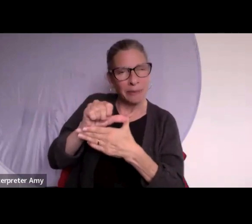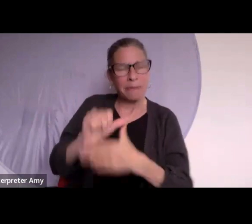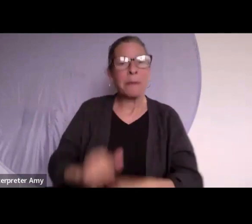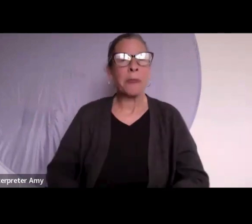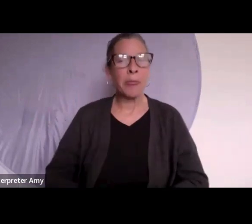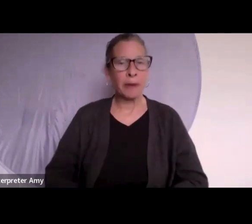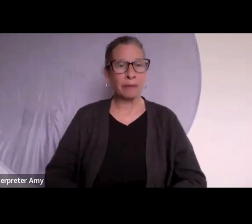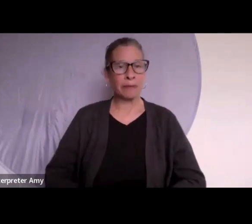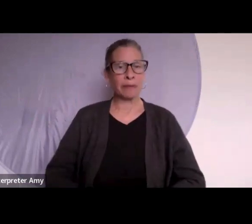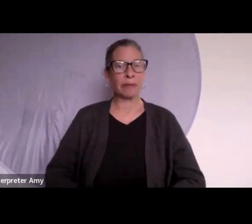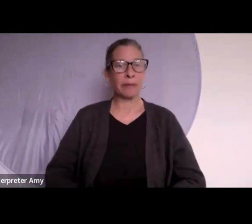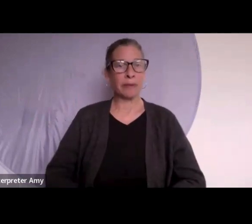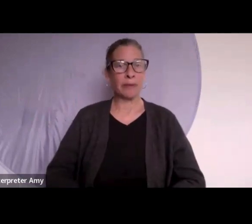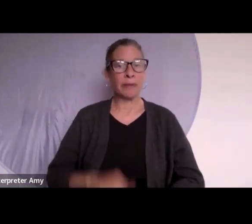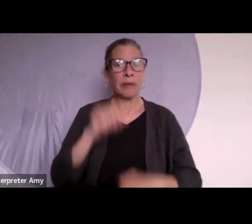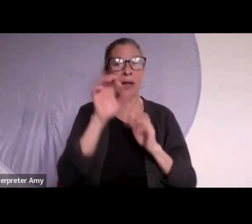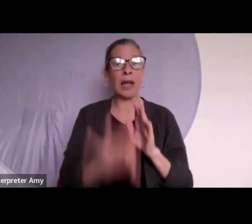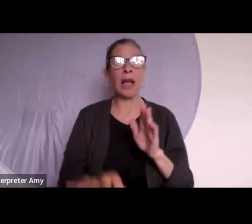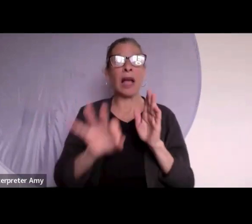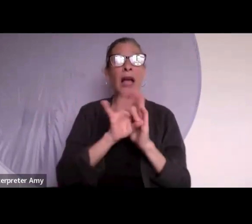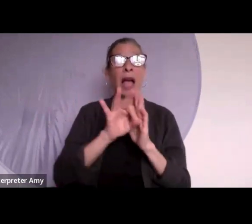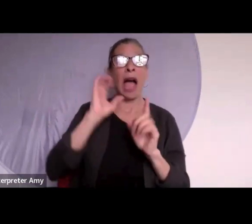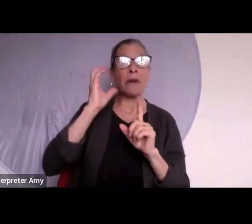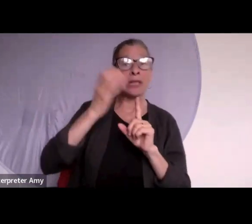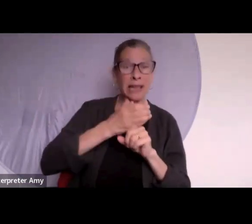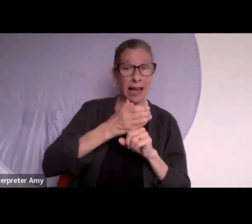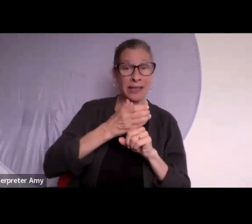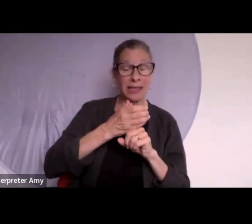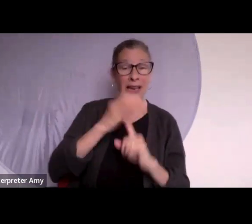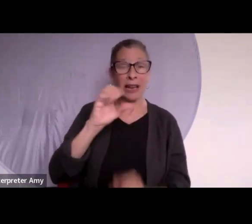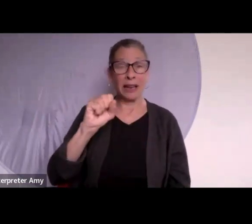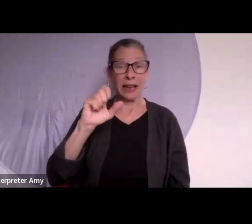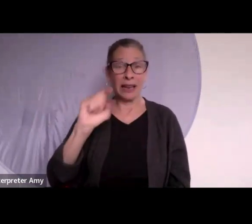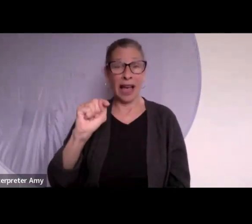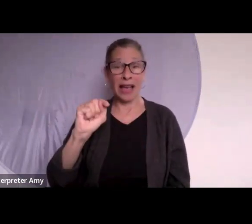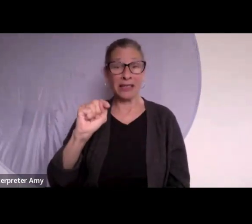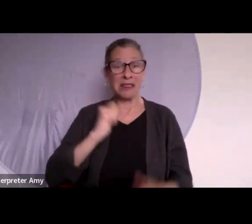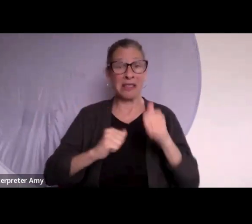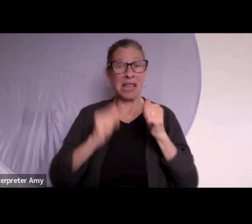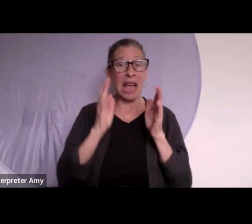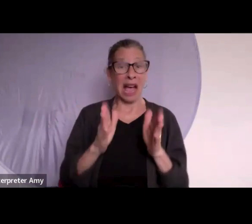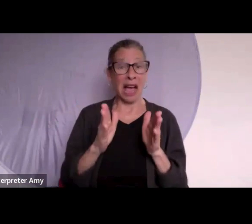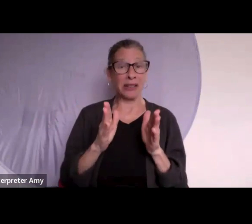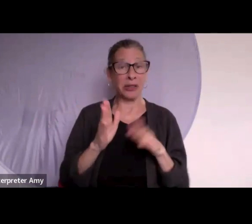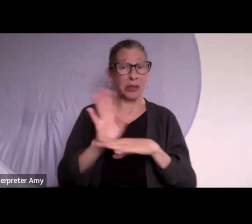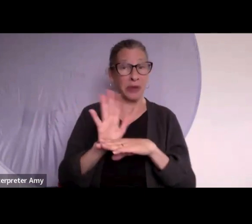How is casting for the film's done? Also, how do you choose which films to support?